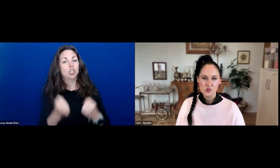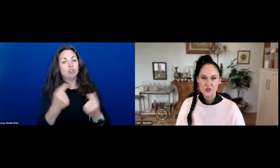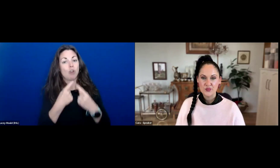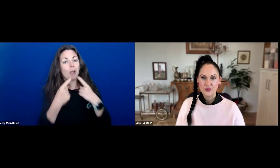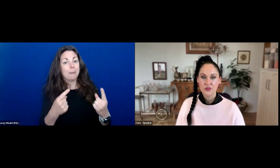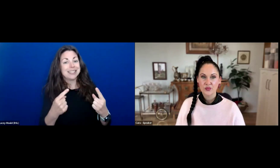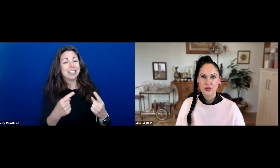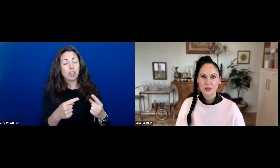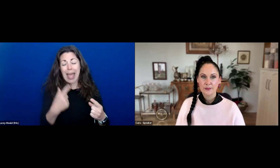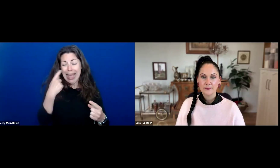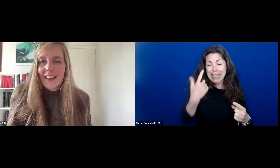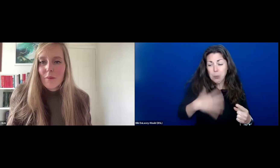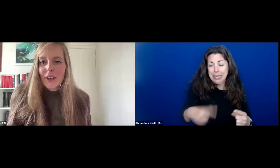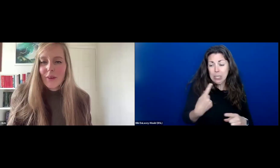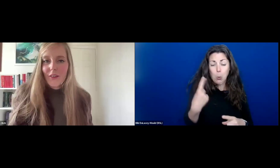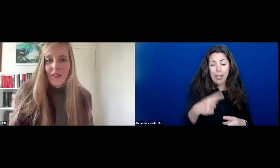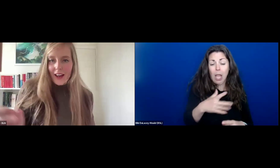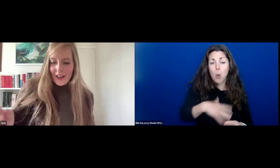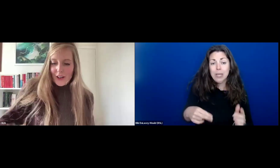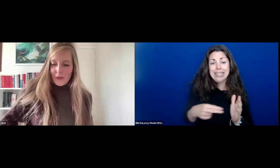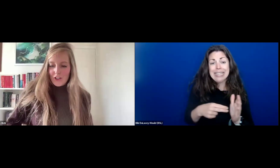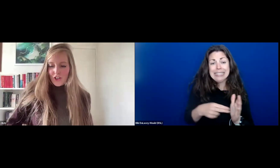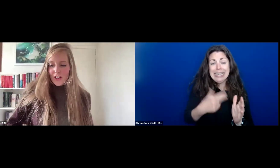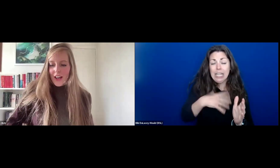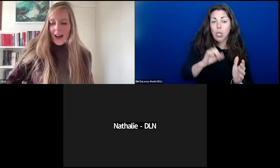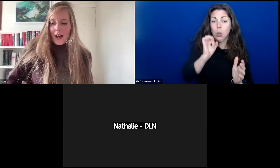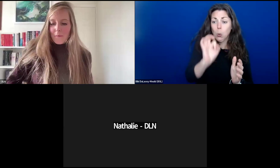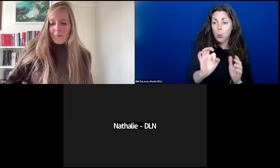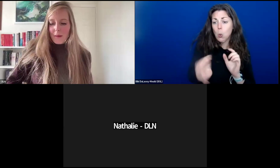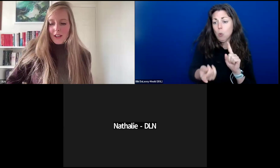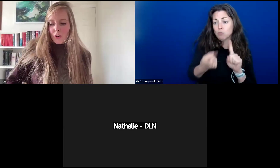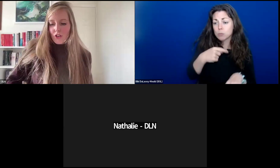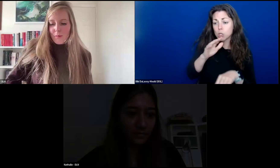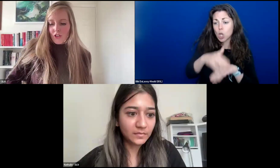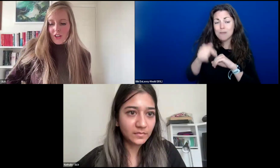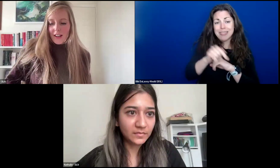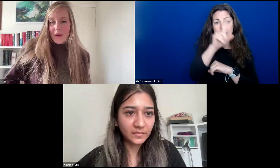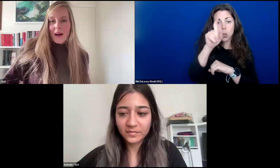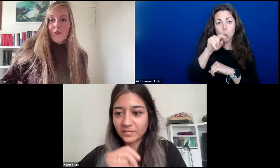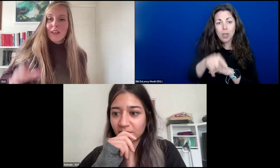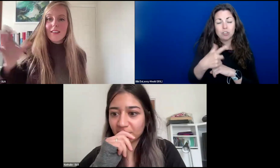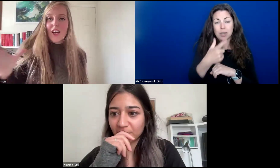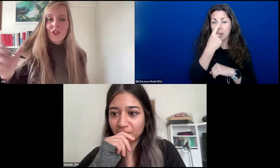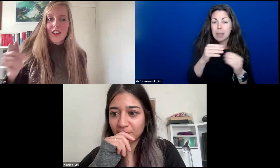but can I bring Natalie, can I bring you in on that question? And maybe you could just mention a little bit about the research